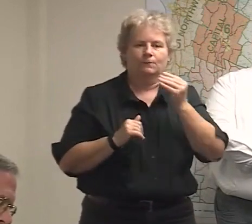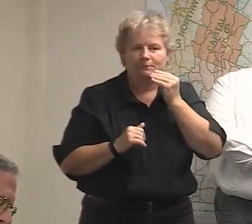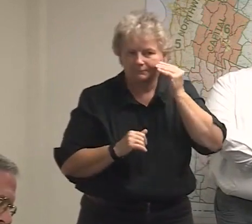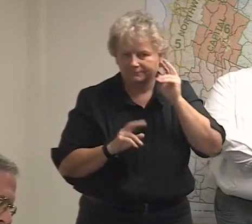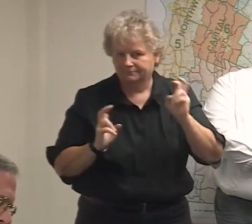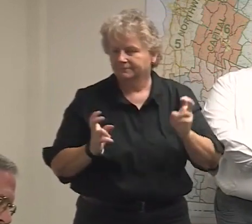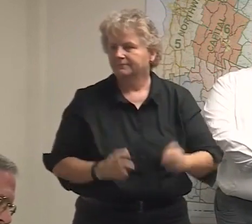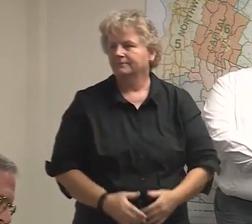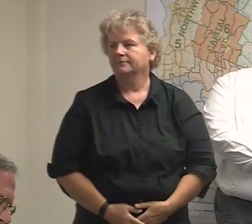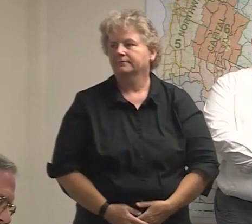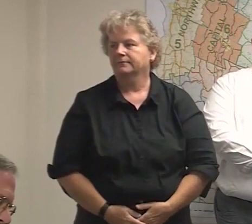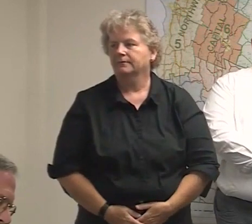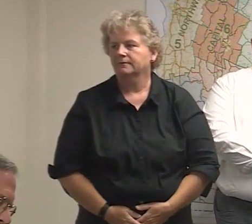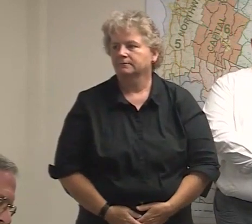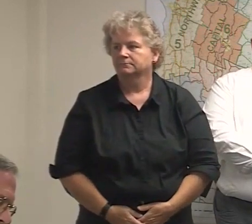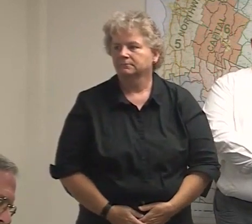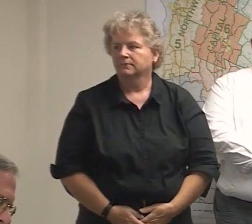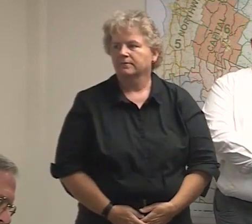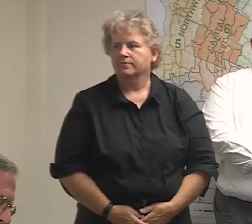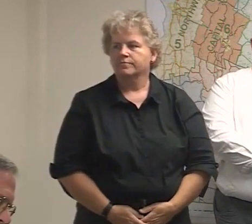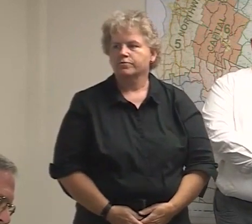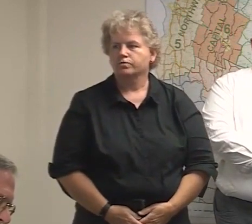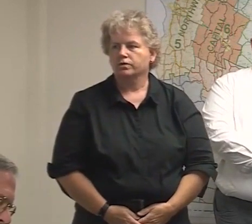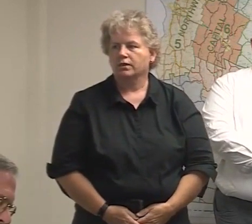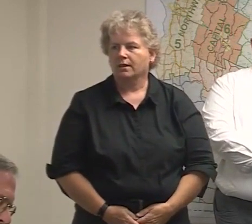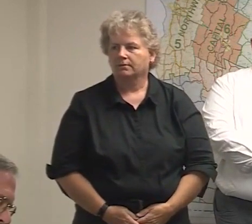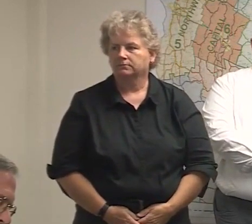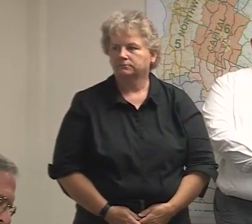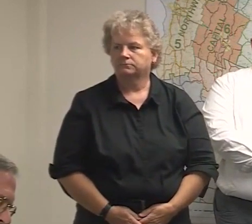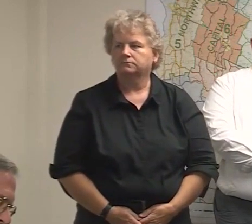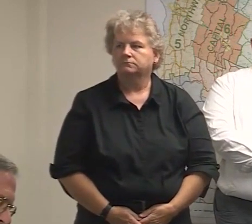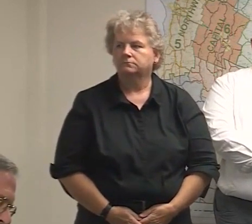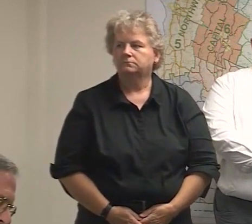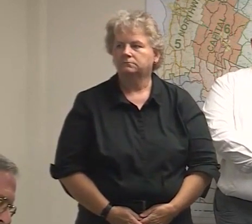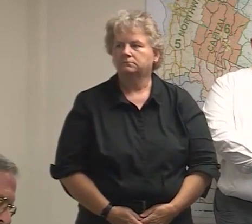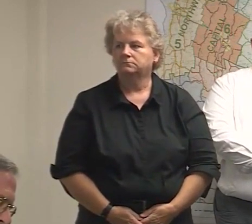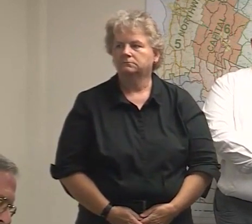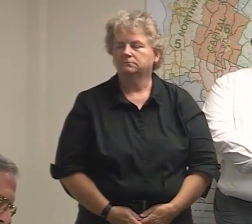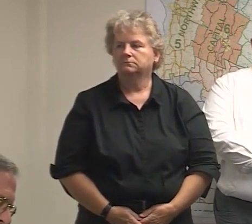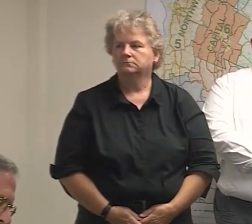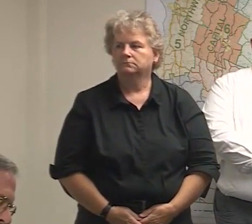SO MAYBE 4 TO 8. AND THEN AFTERWARDS. BUT WE’LL STAY IN TOUCH.